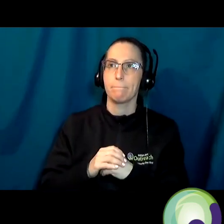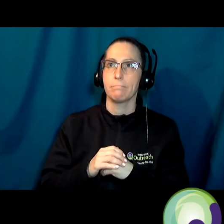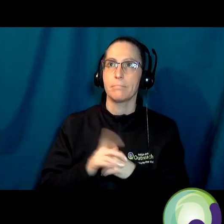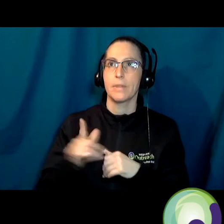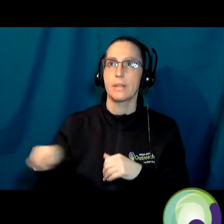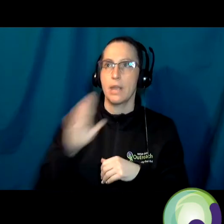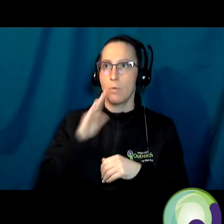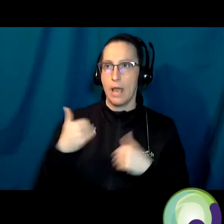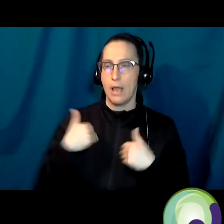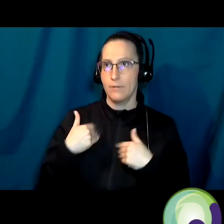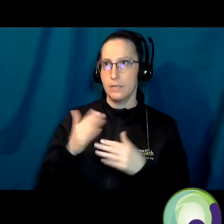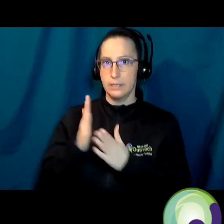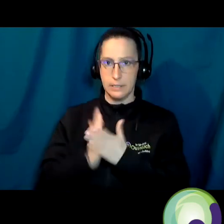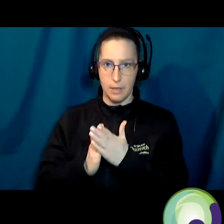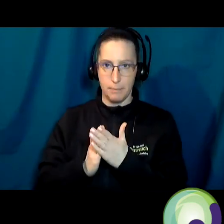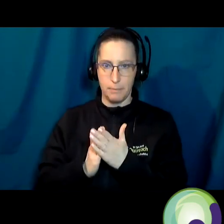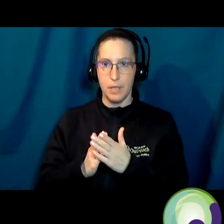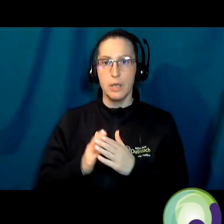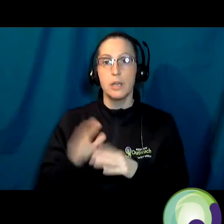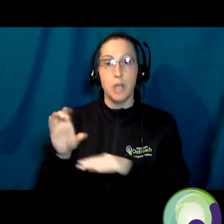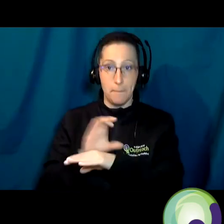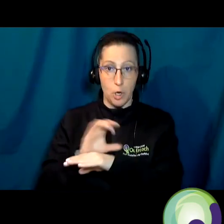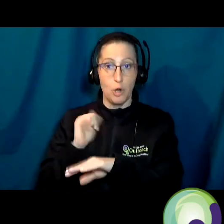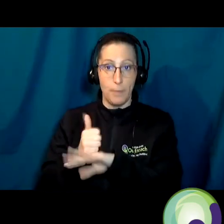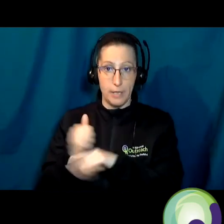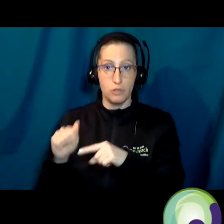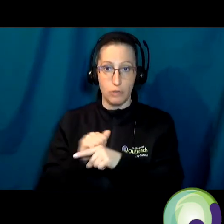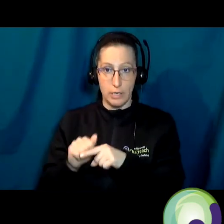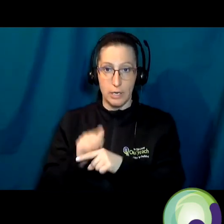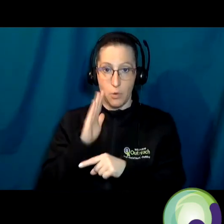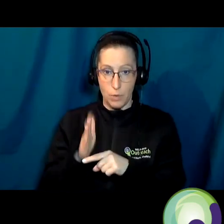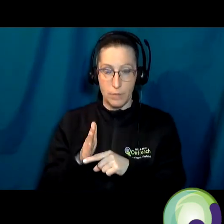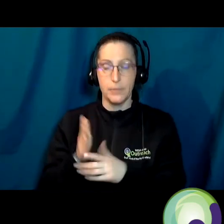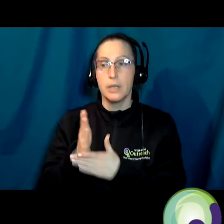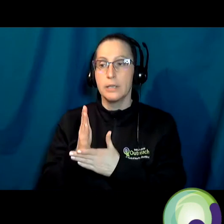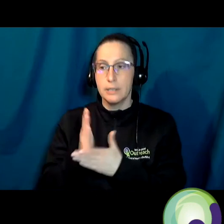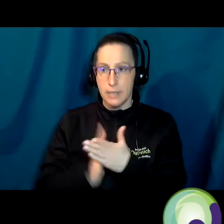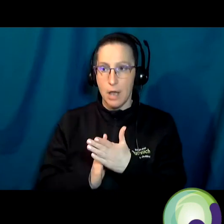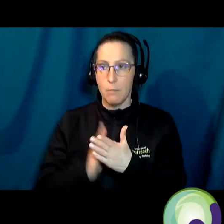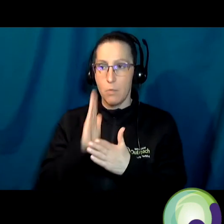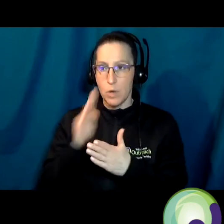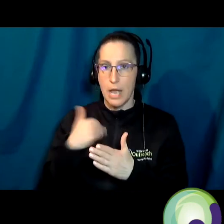individual computer based training to complete, some of those have a repeating cycle where they